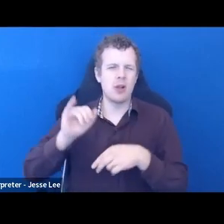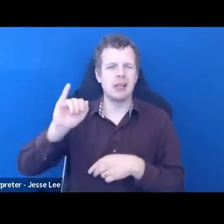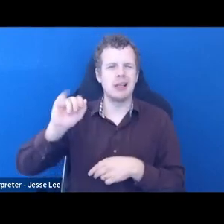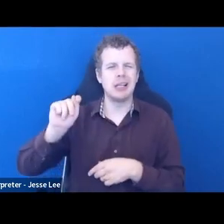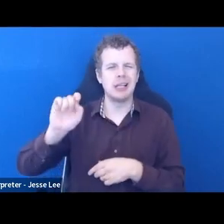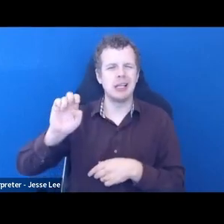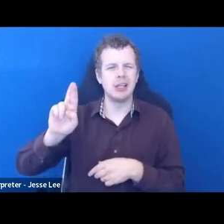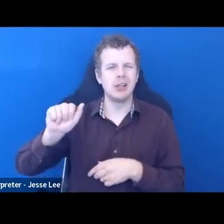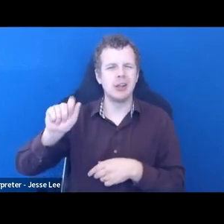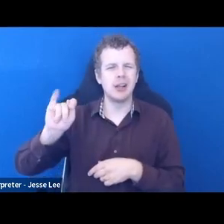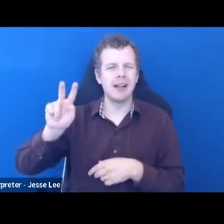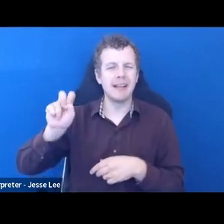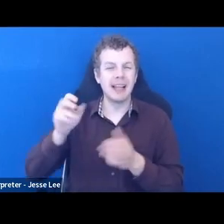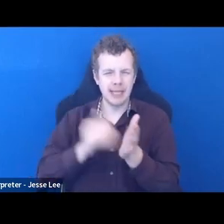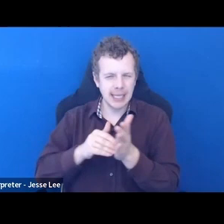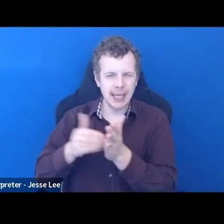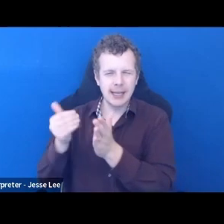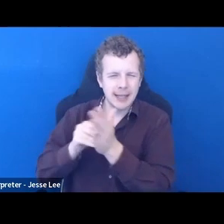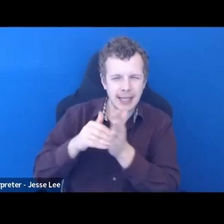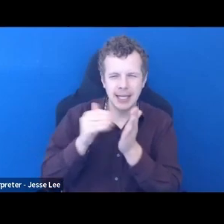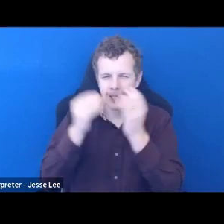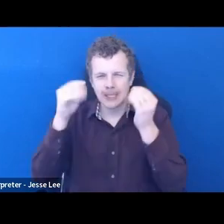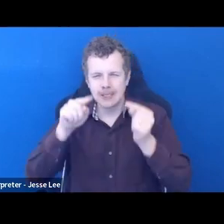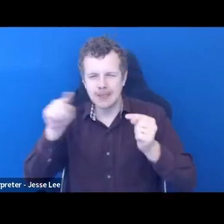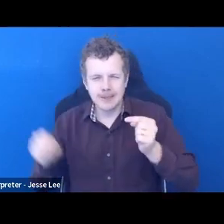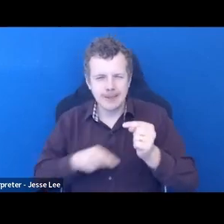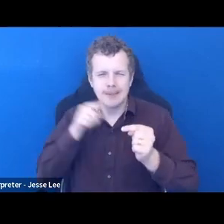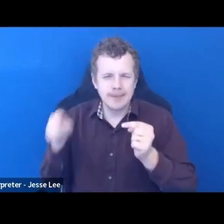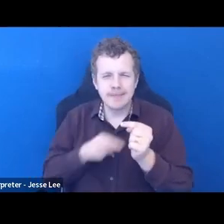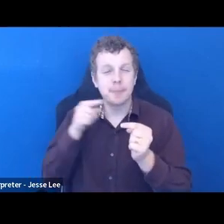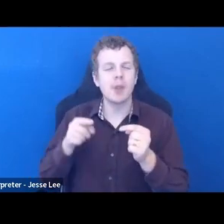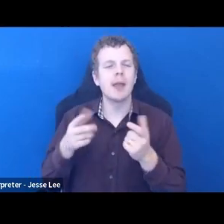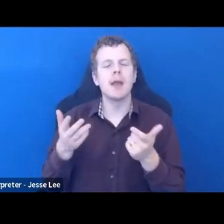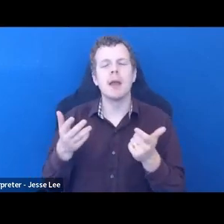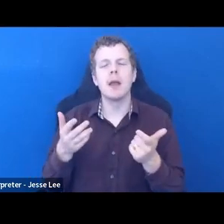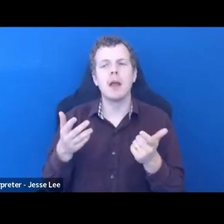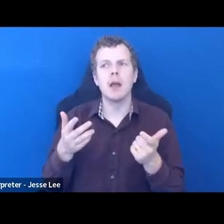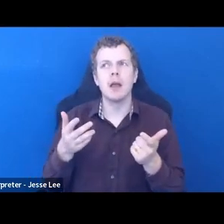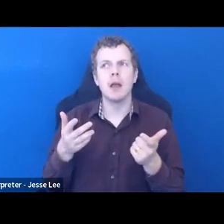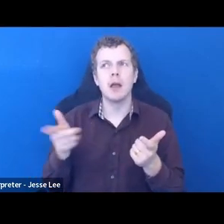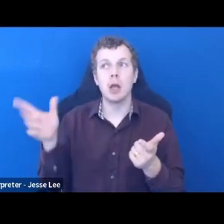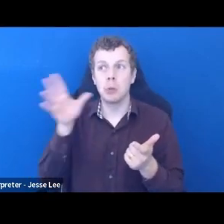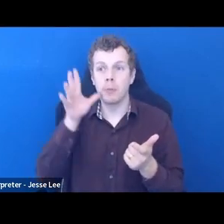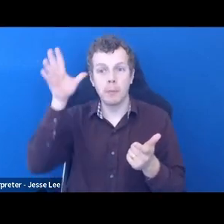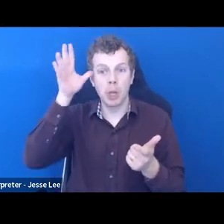And so it's not that they make a decision about unilateral hearing loss.